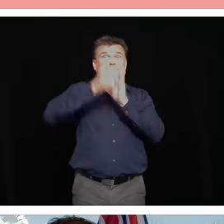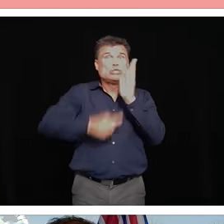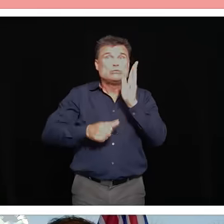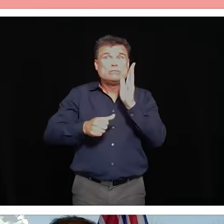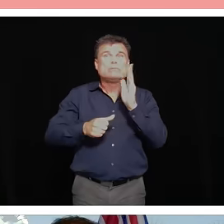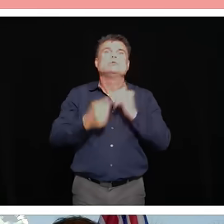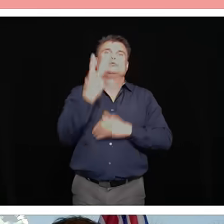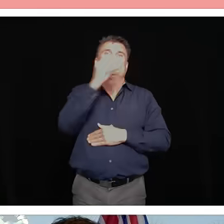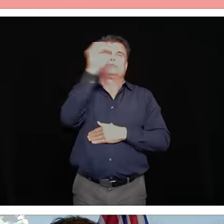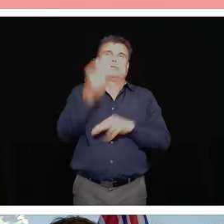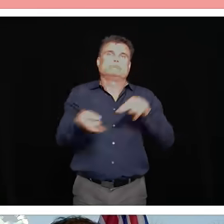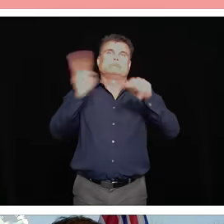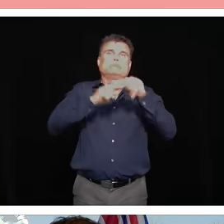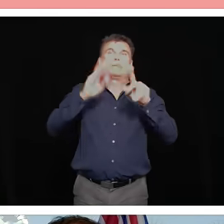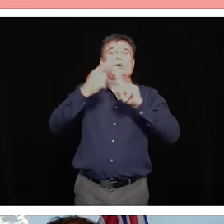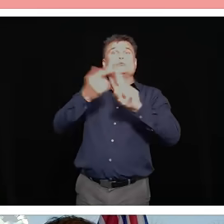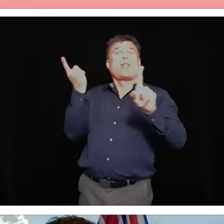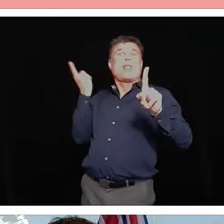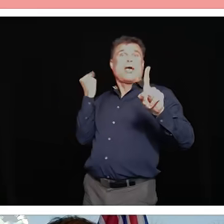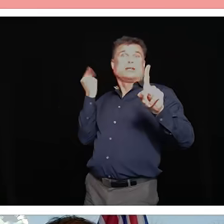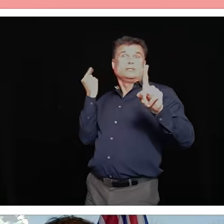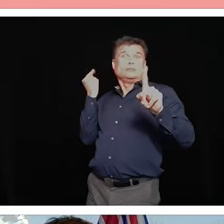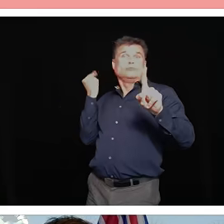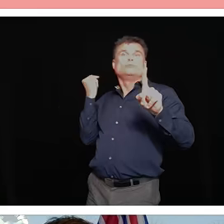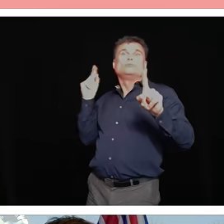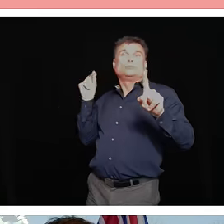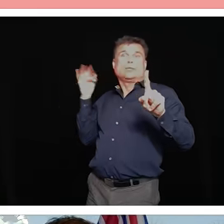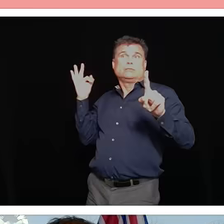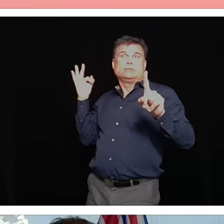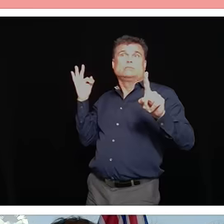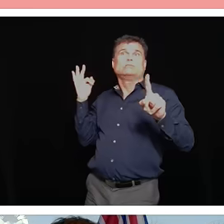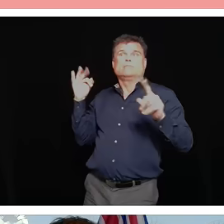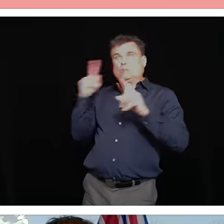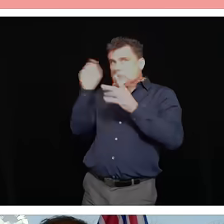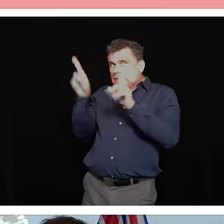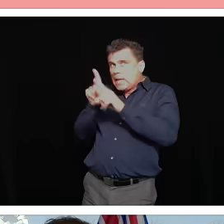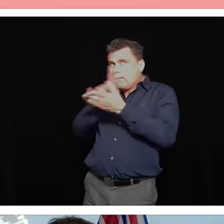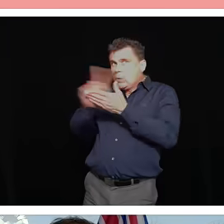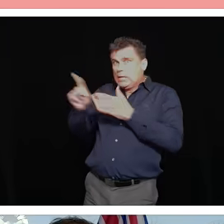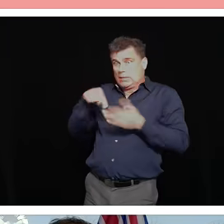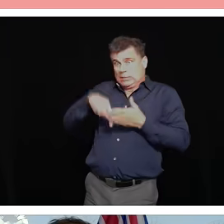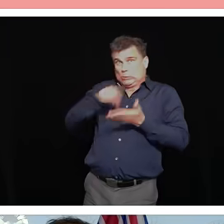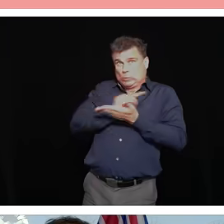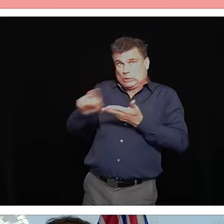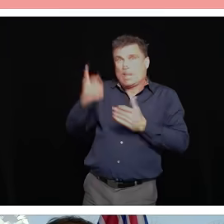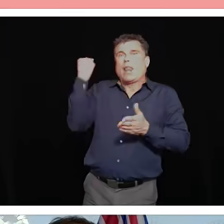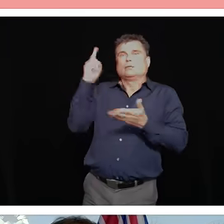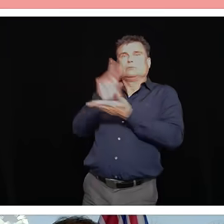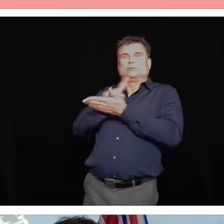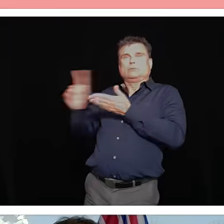For the first few months we spent a lot of time in this pandemic talking about giving 2 m between